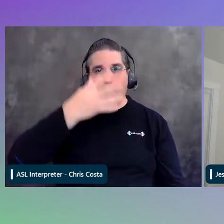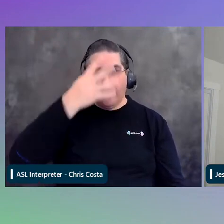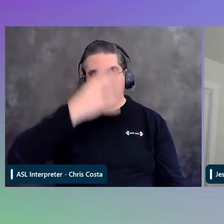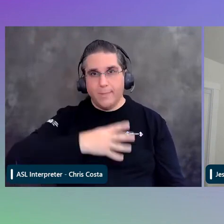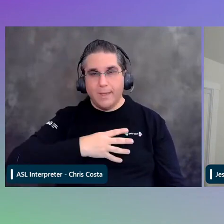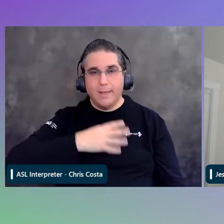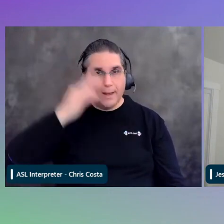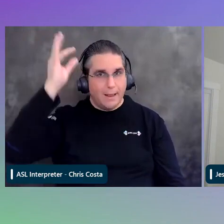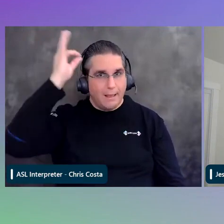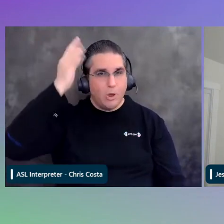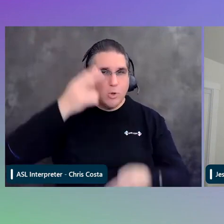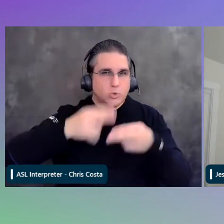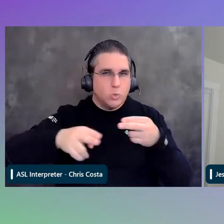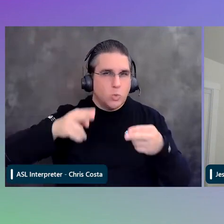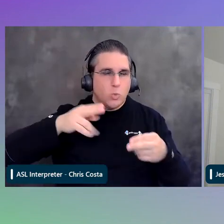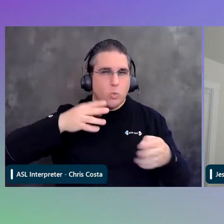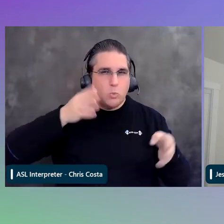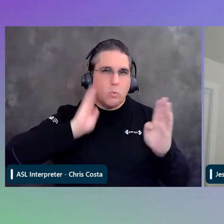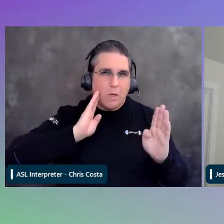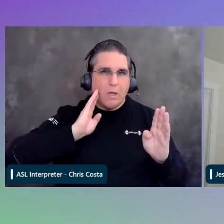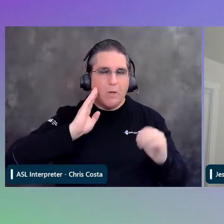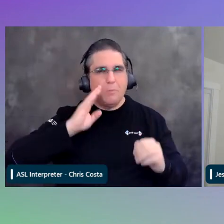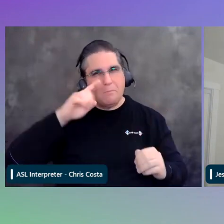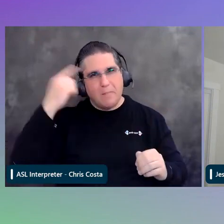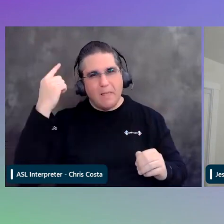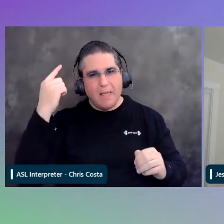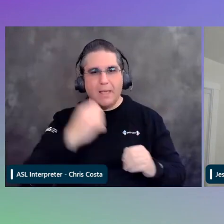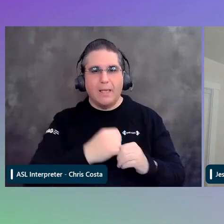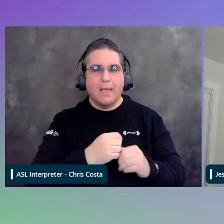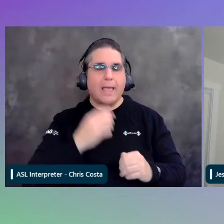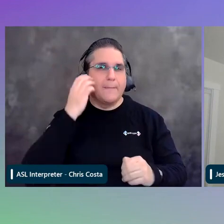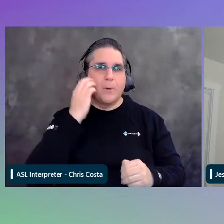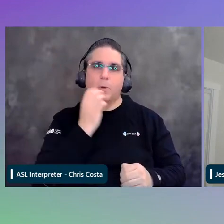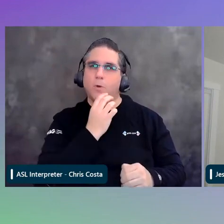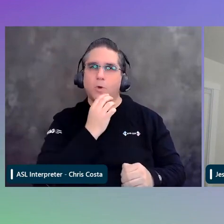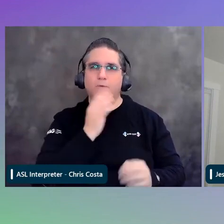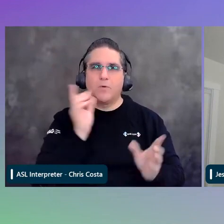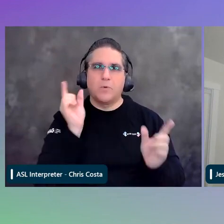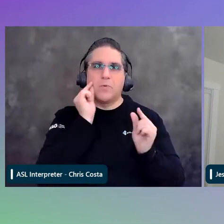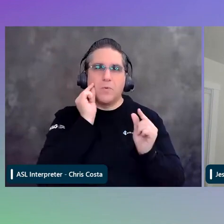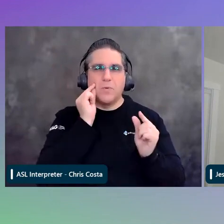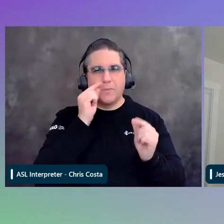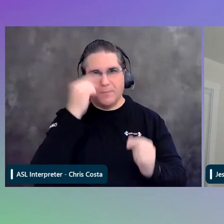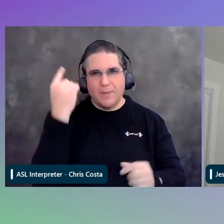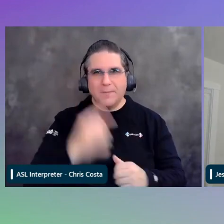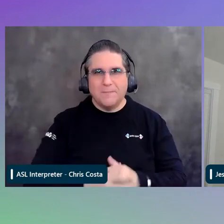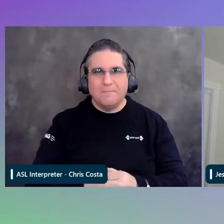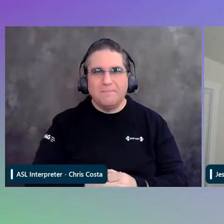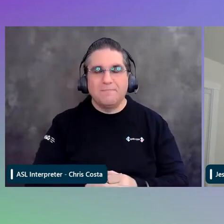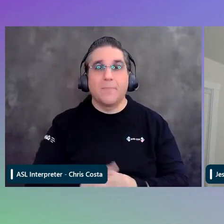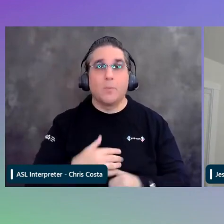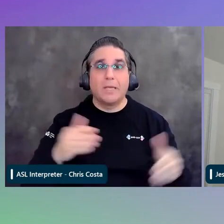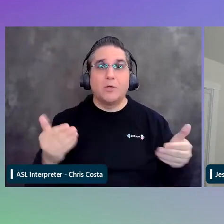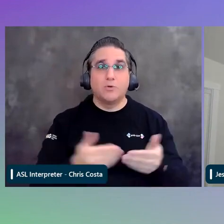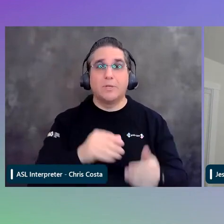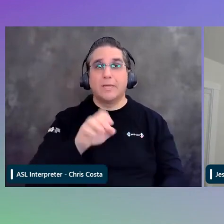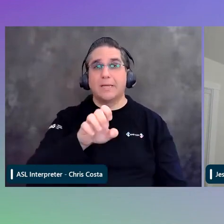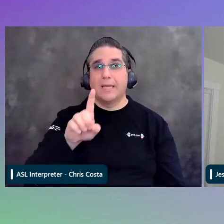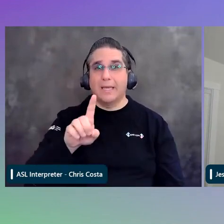beard. I'll also introduce Ed Sommers, uh, head of